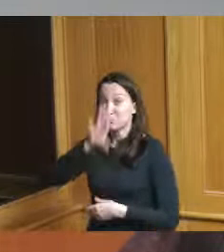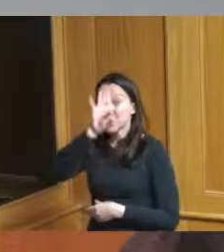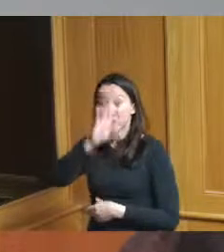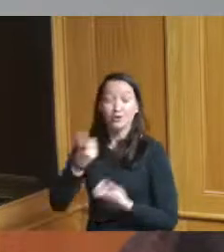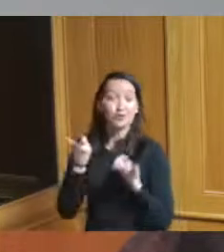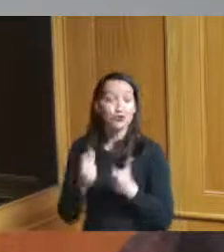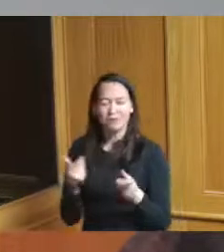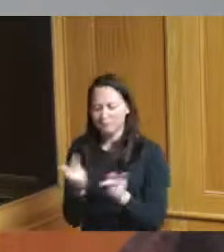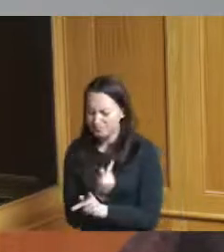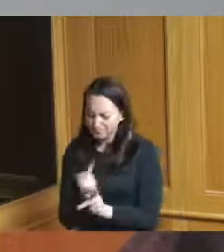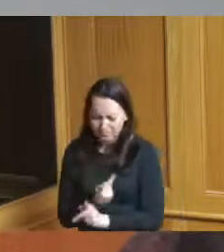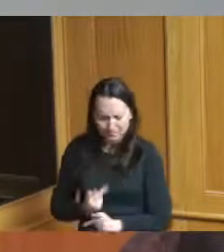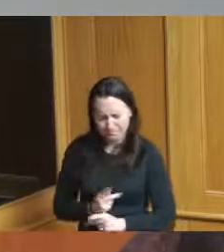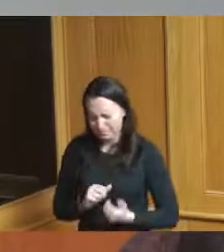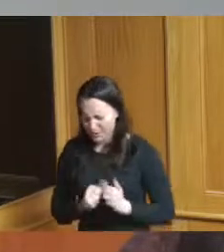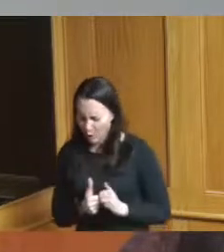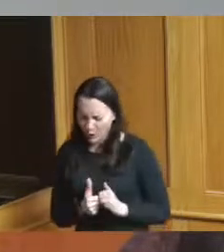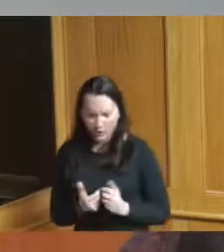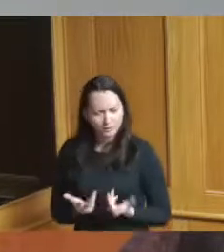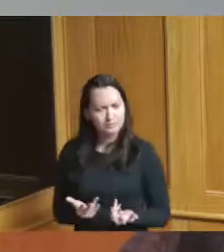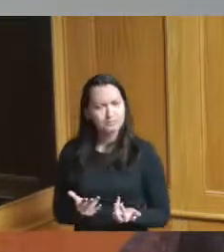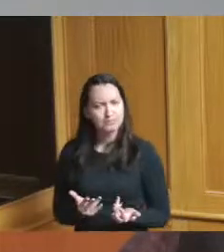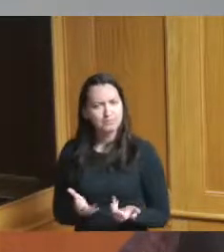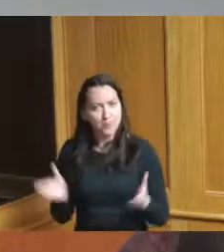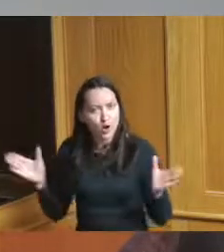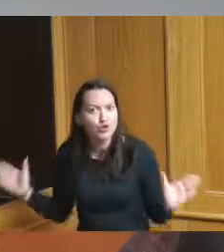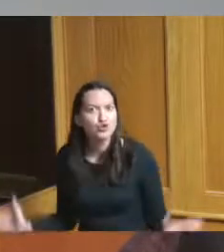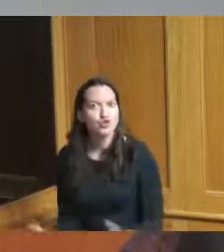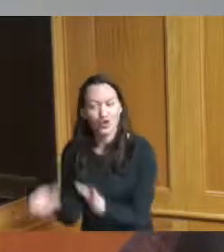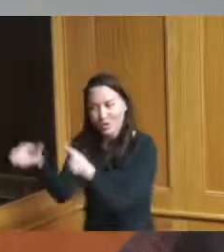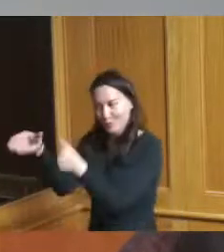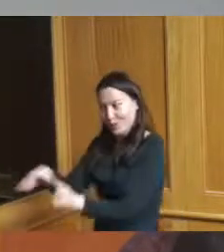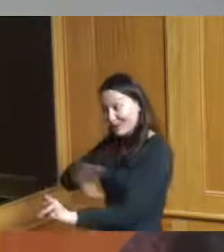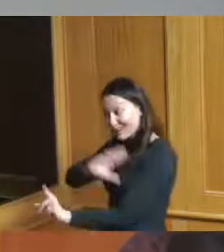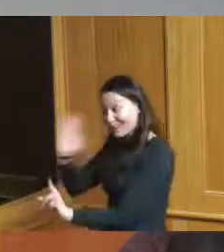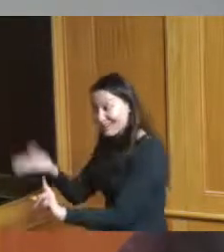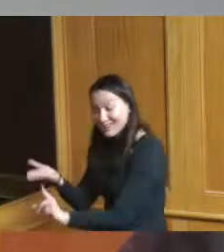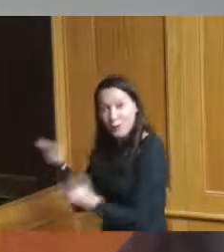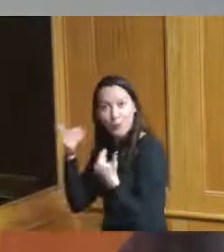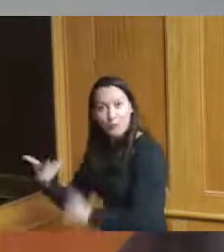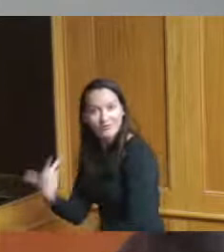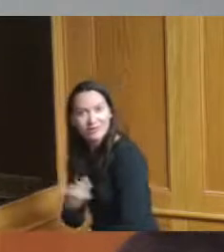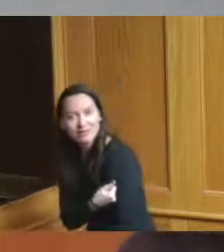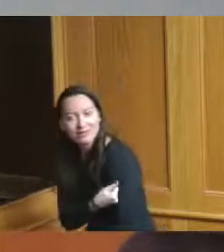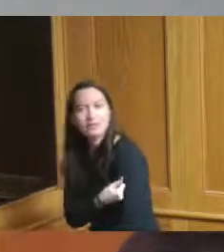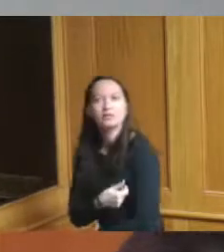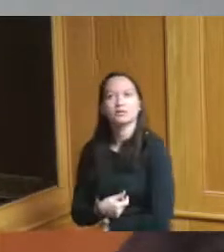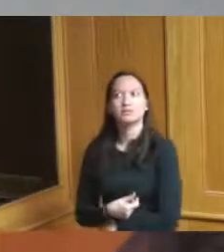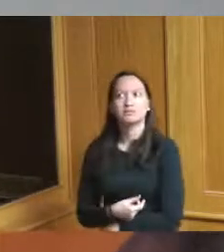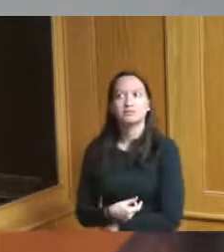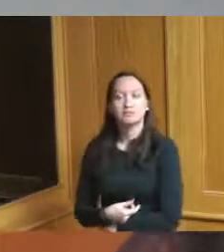to figure out how to encourage someone to get a vaccine and it is it the messaging is